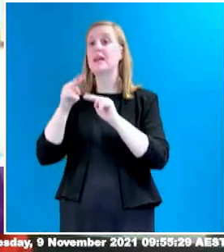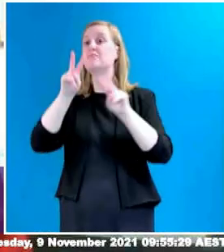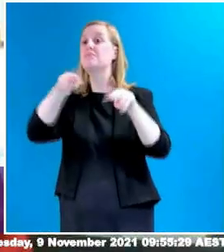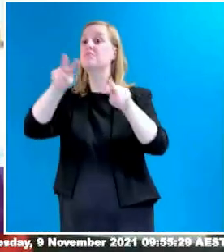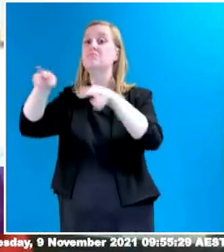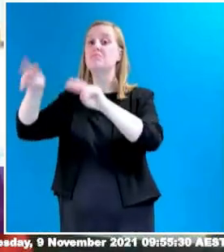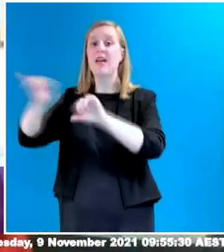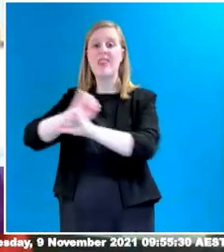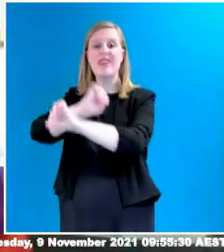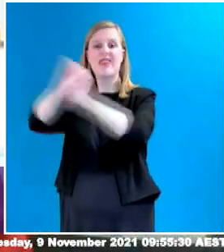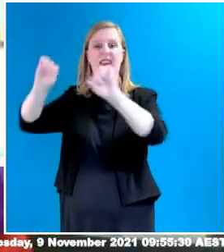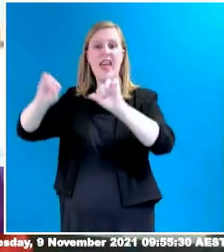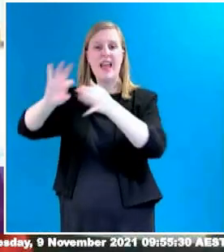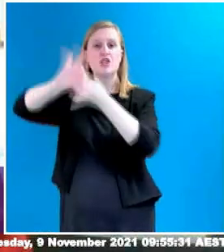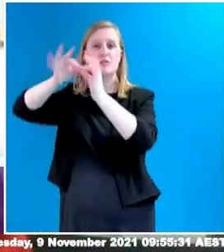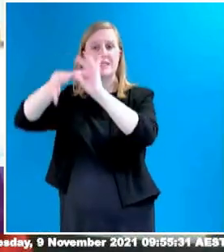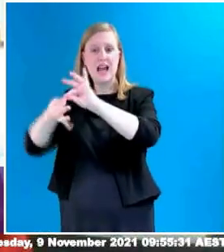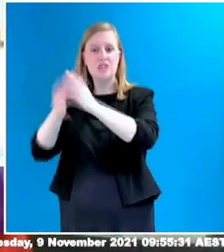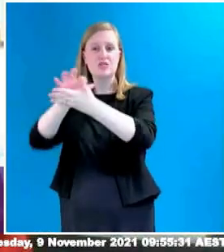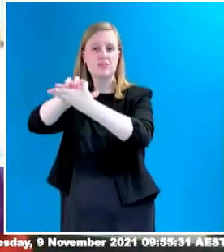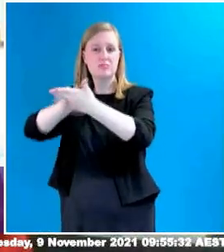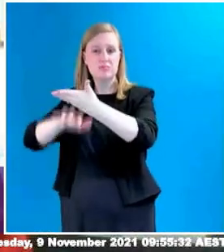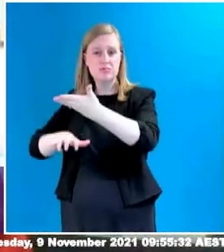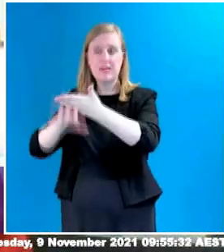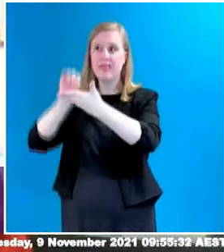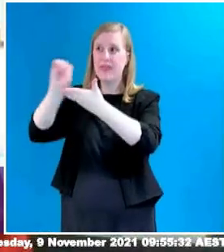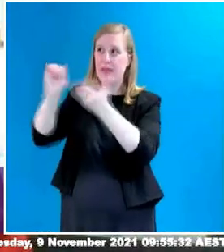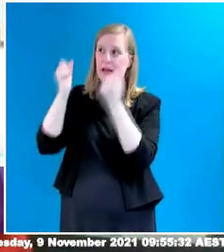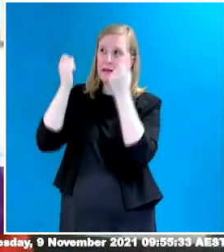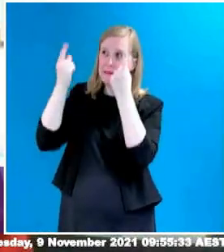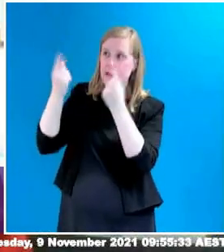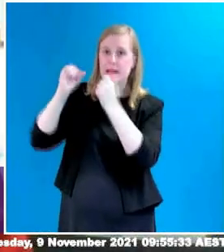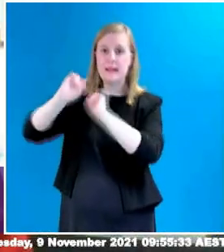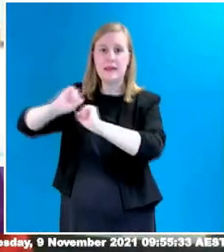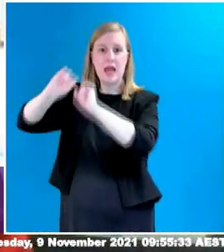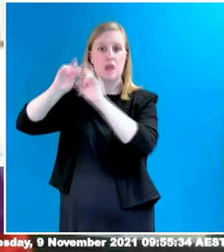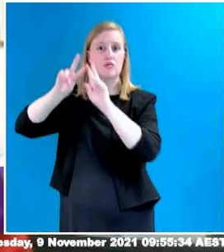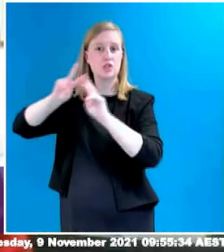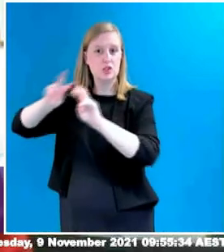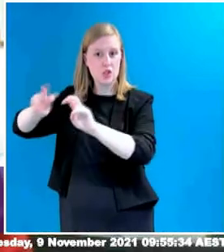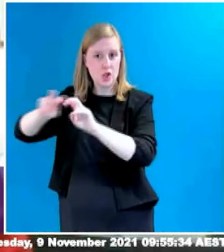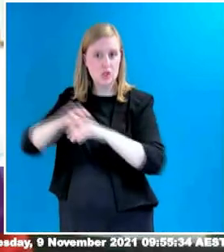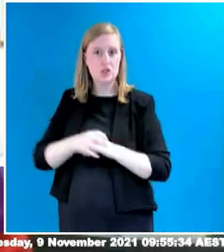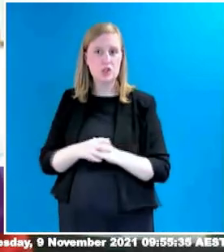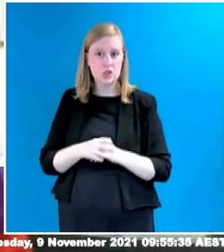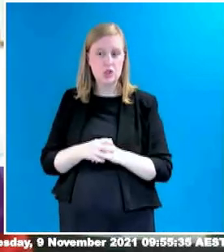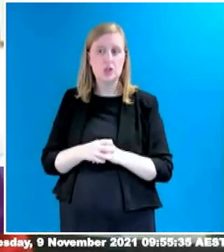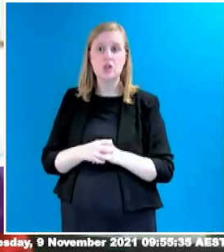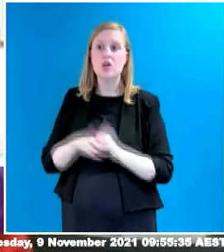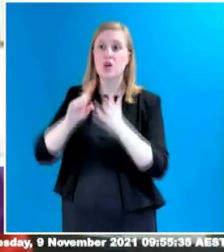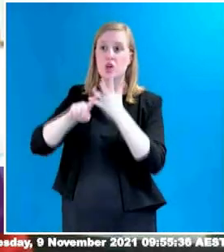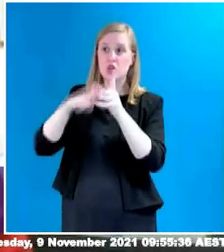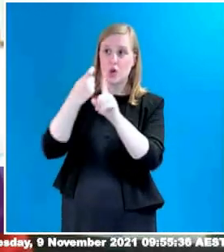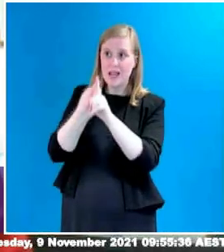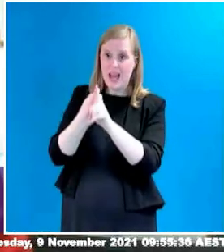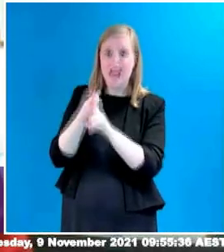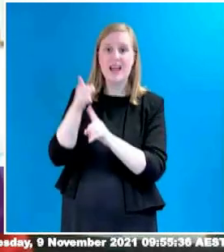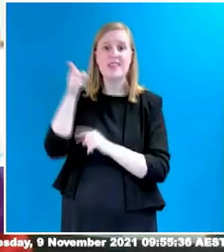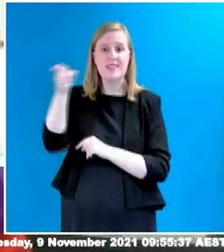Rights Committee, but also regional systems such as the UK participates in the European Court of Human Rights.